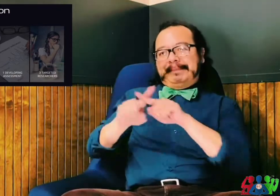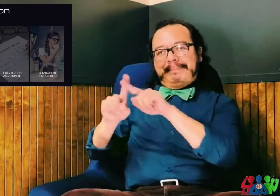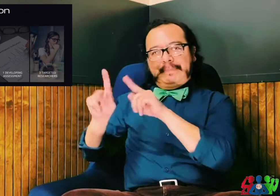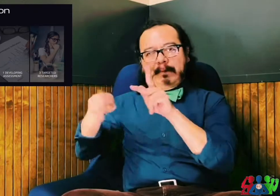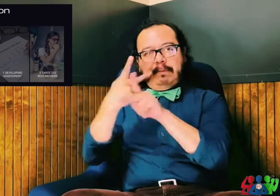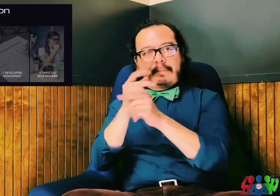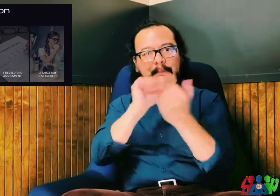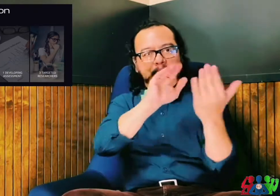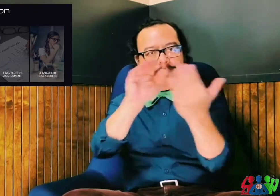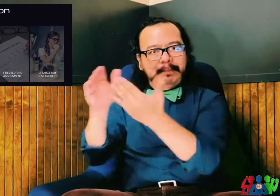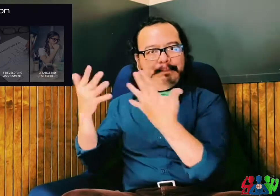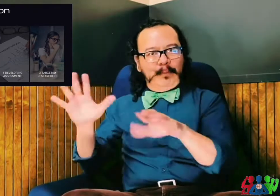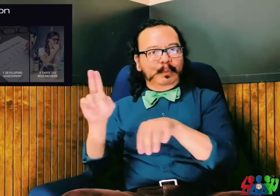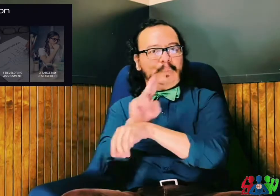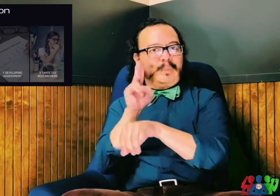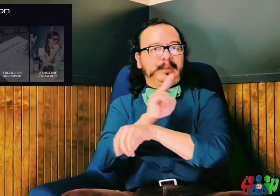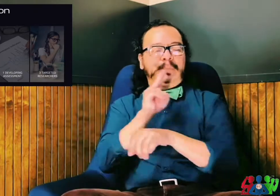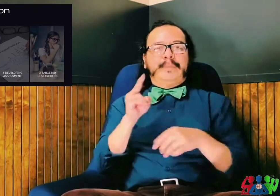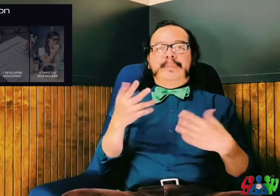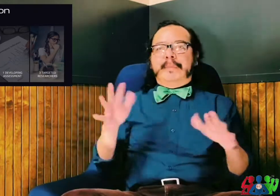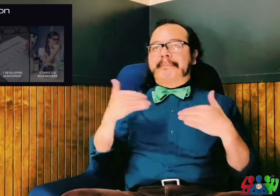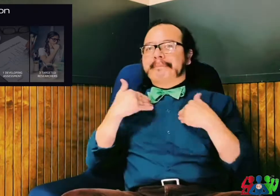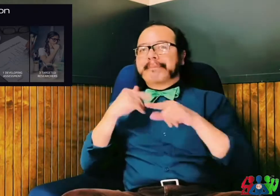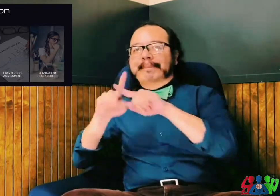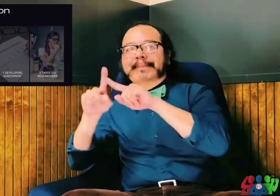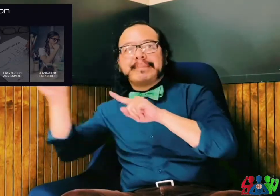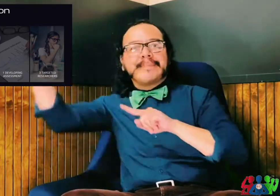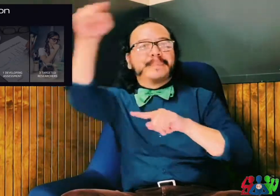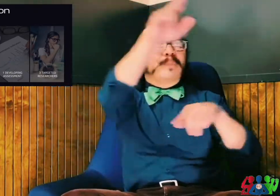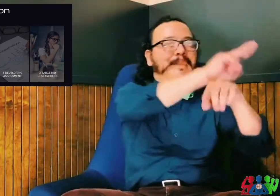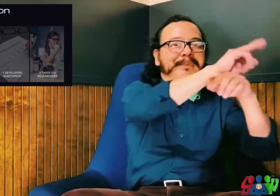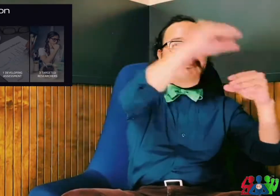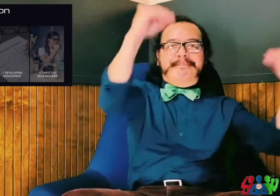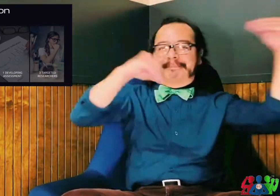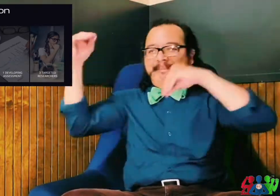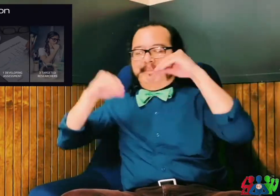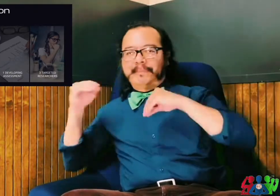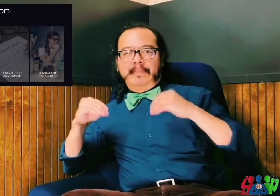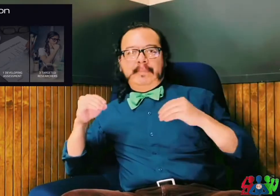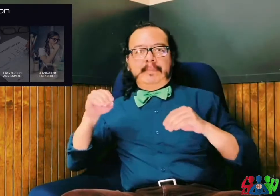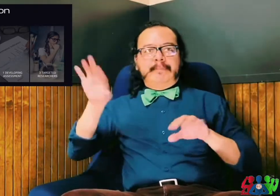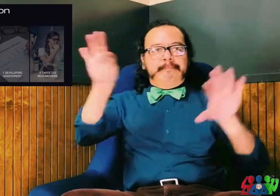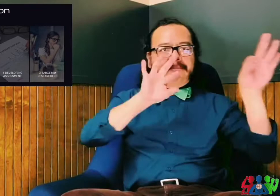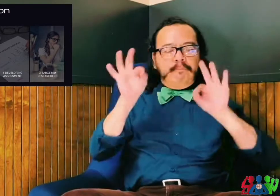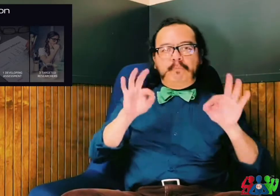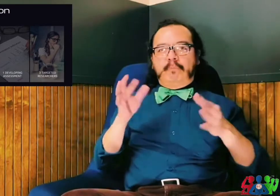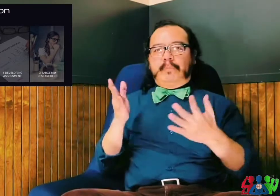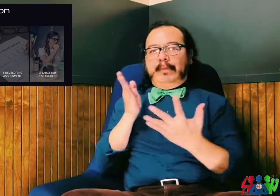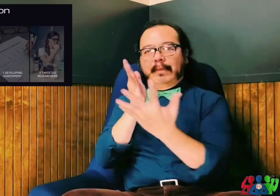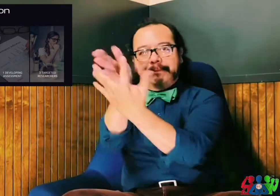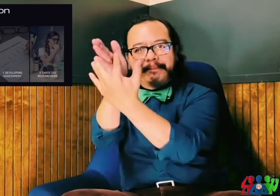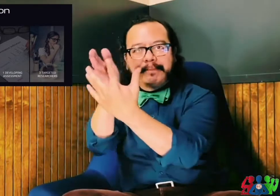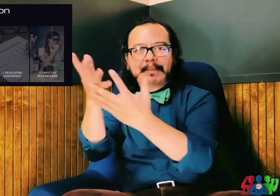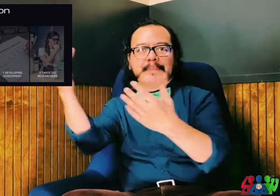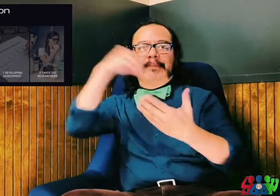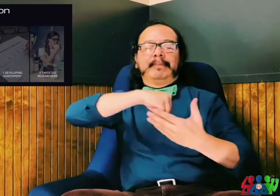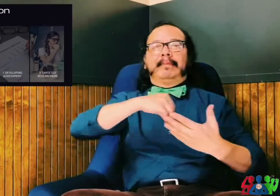and the types of scaffolds & instructional designs used whether the goals of the intervention were achieved.